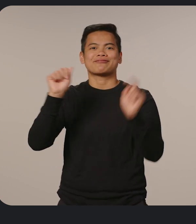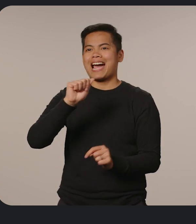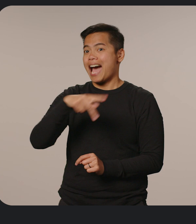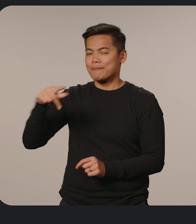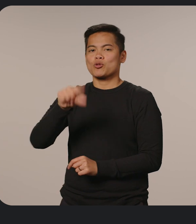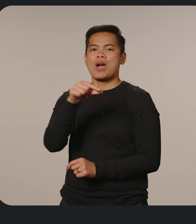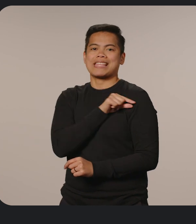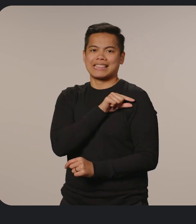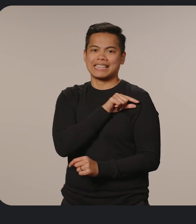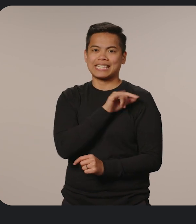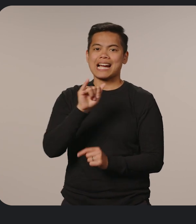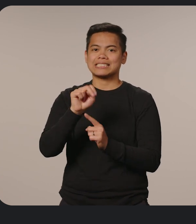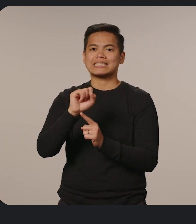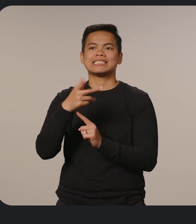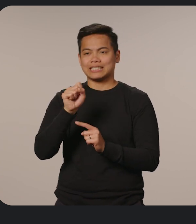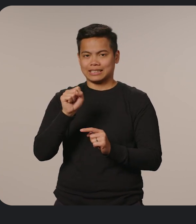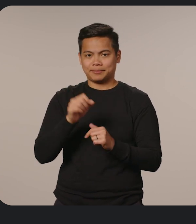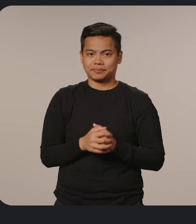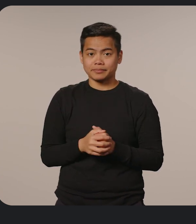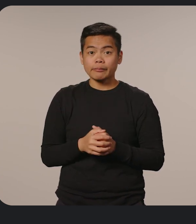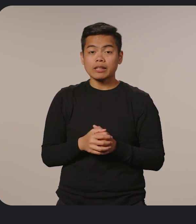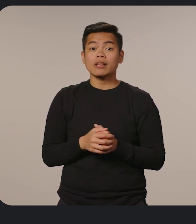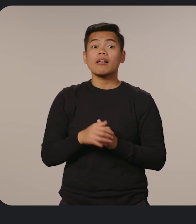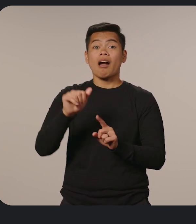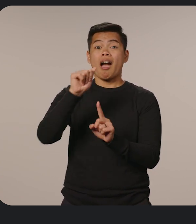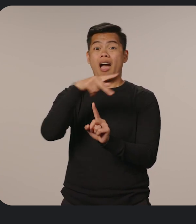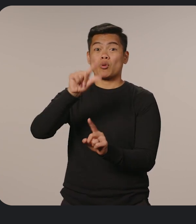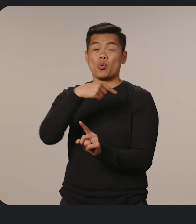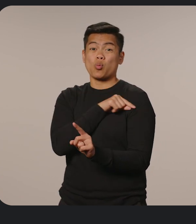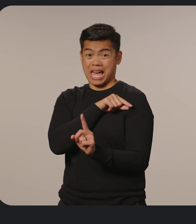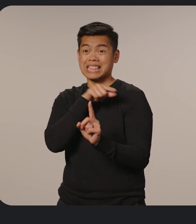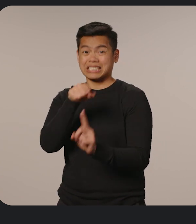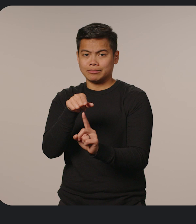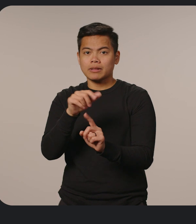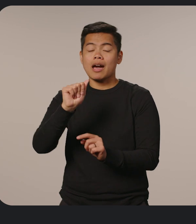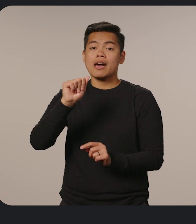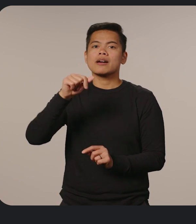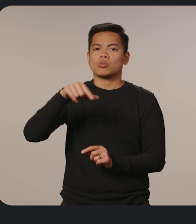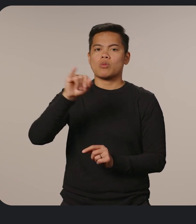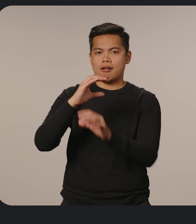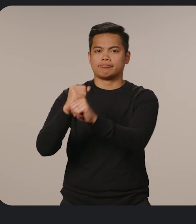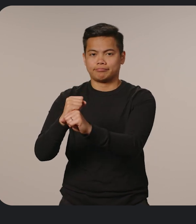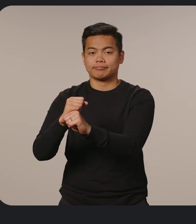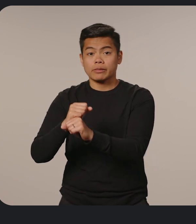app quality insights window app quality insights or aqi for short